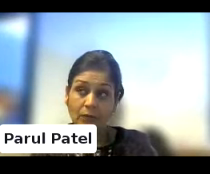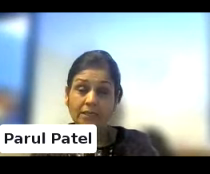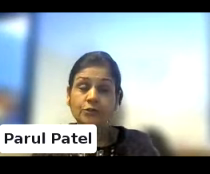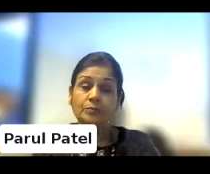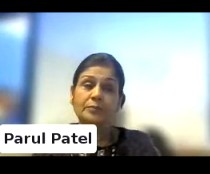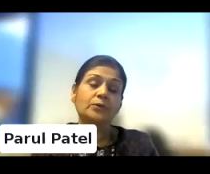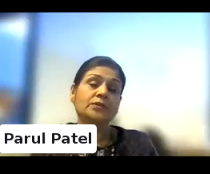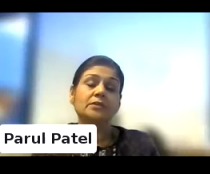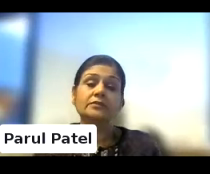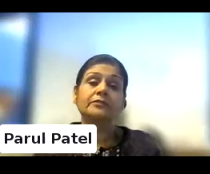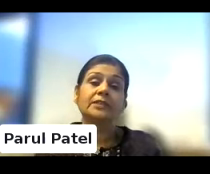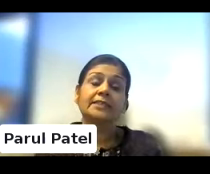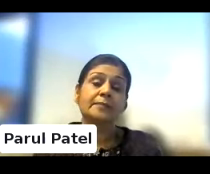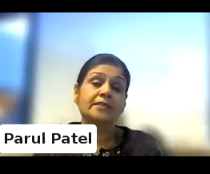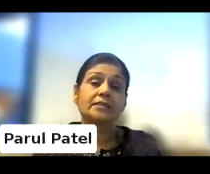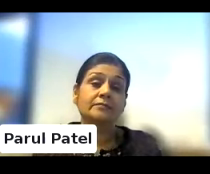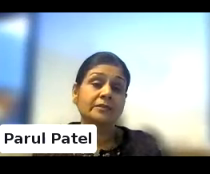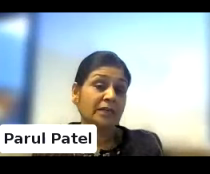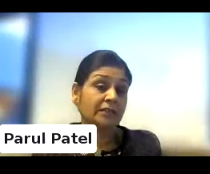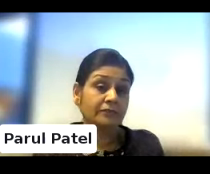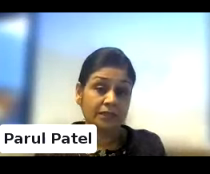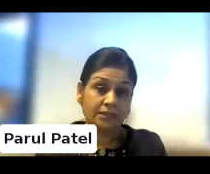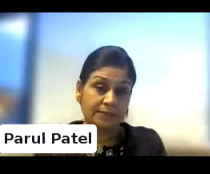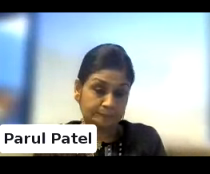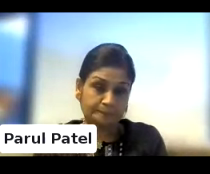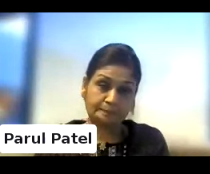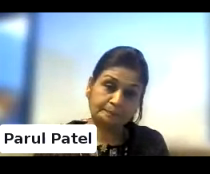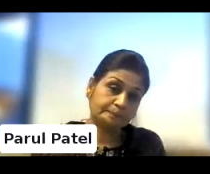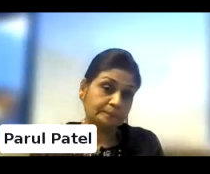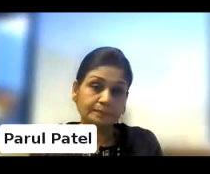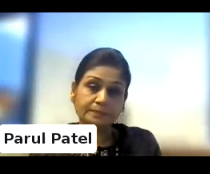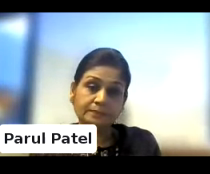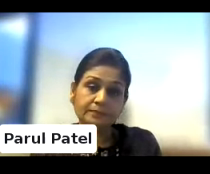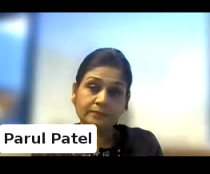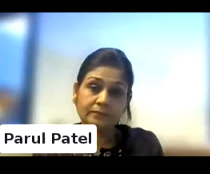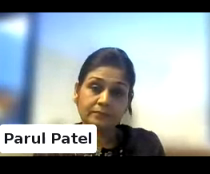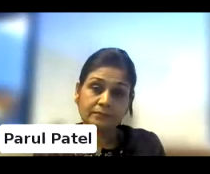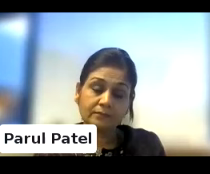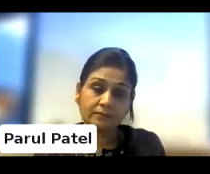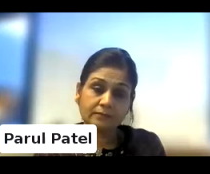What is your proposal to fully expense the remaining funds?